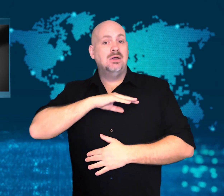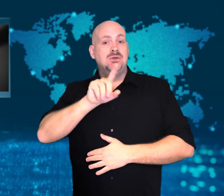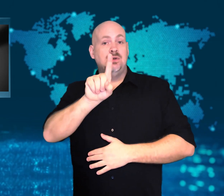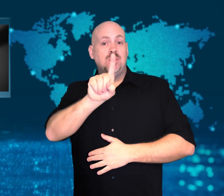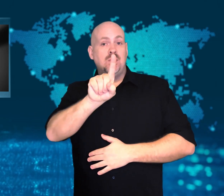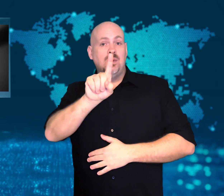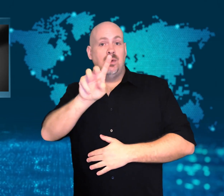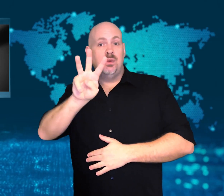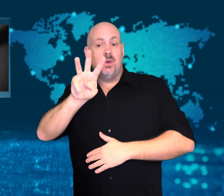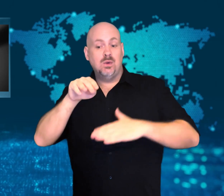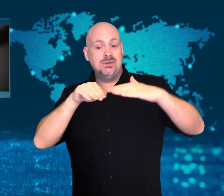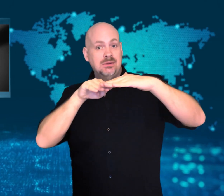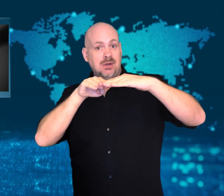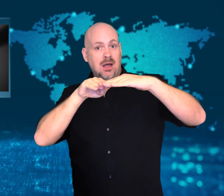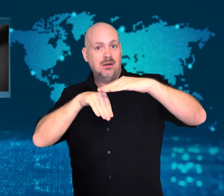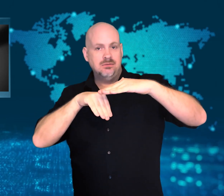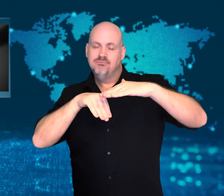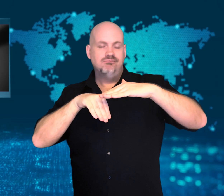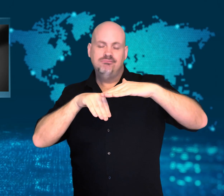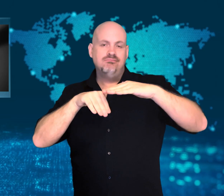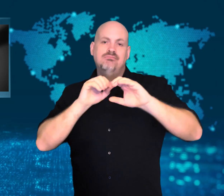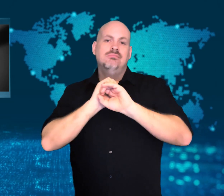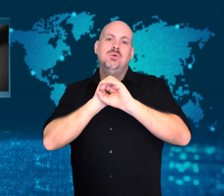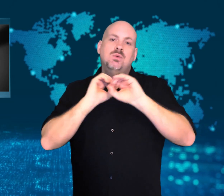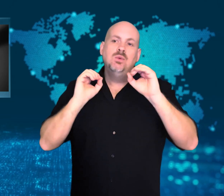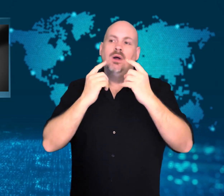and was not abusive,